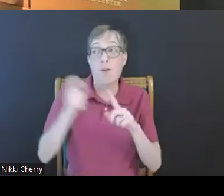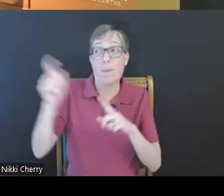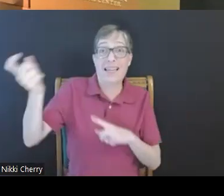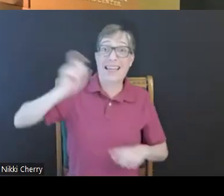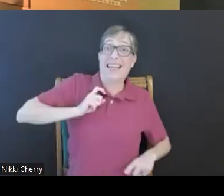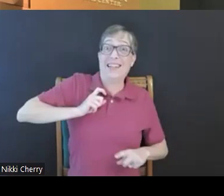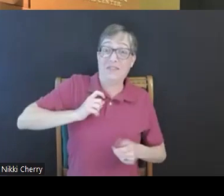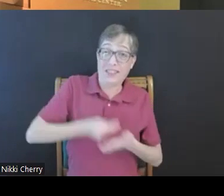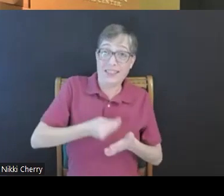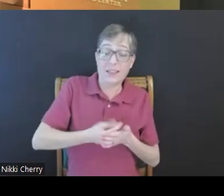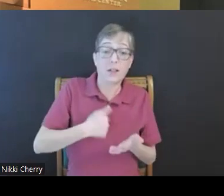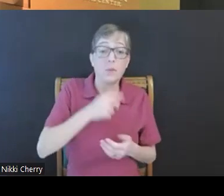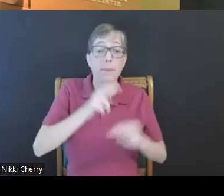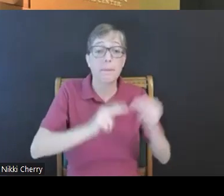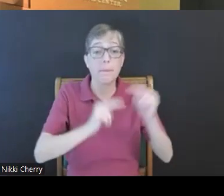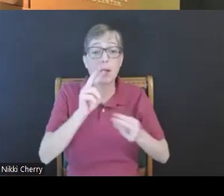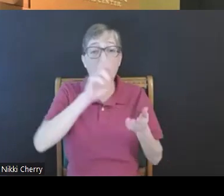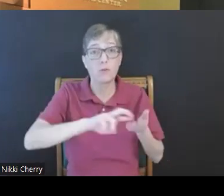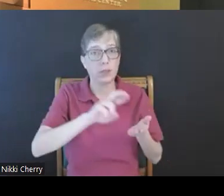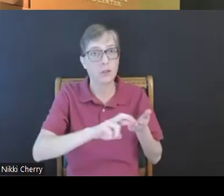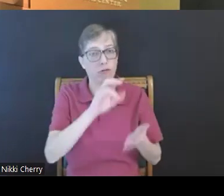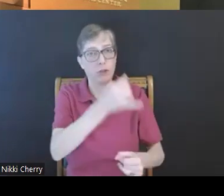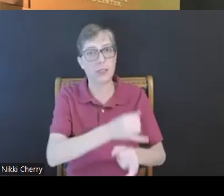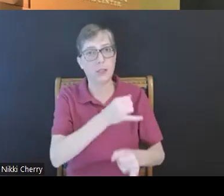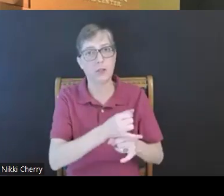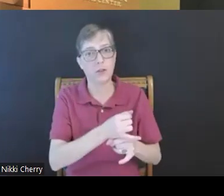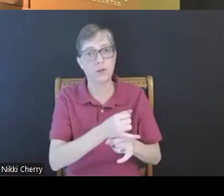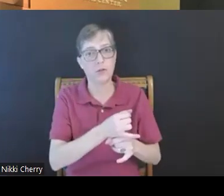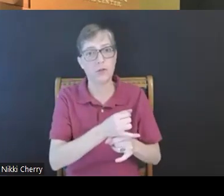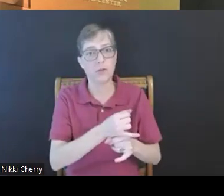last couple years that helps us take these kinds of models and study them and say you know how do